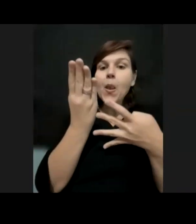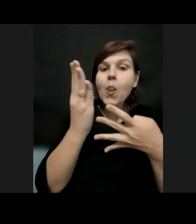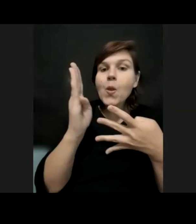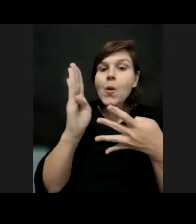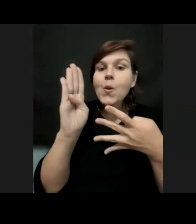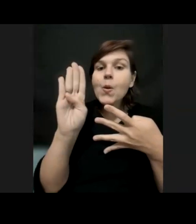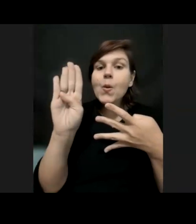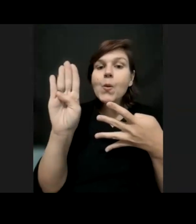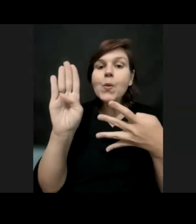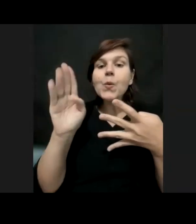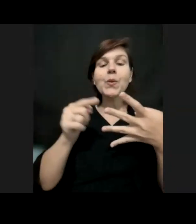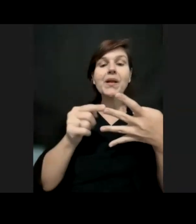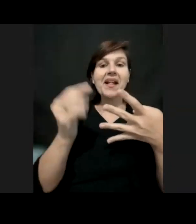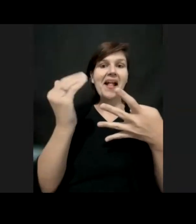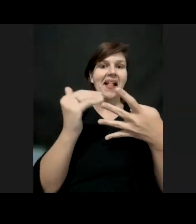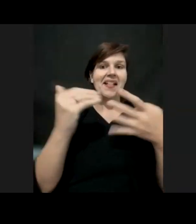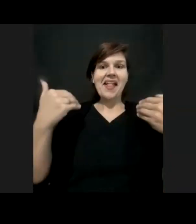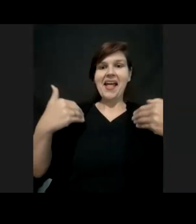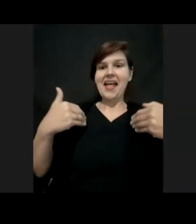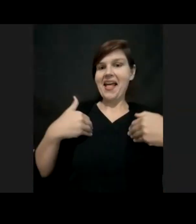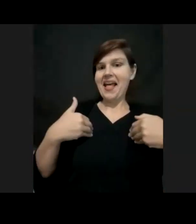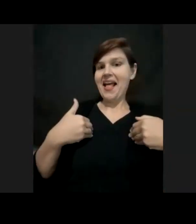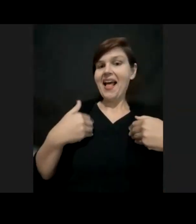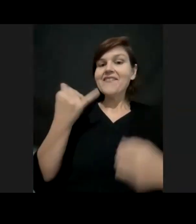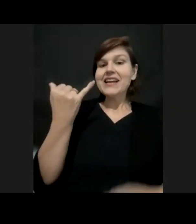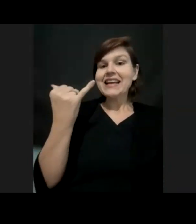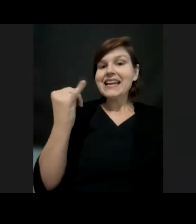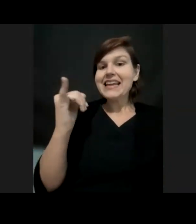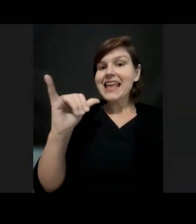I have a yellow sock!